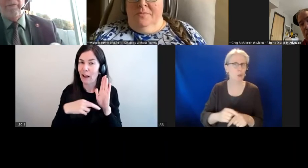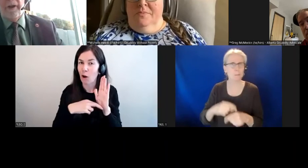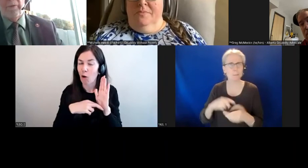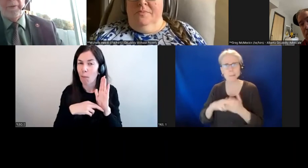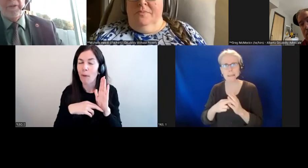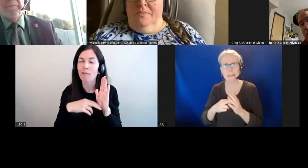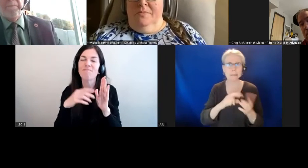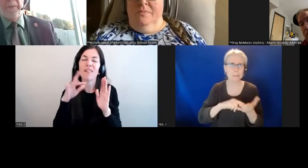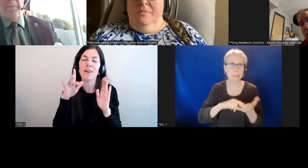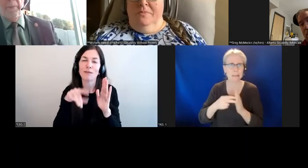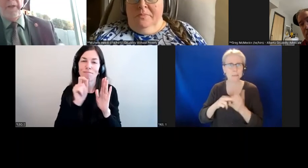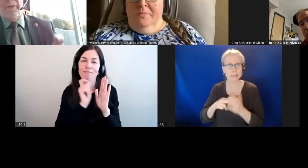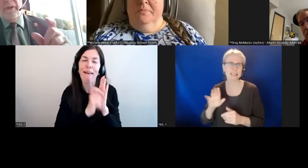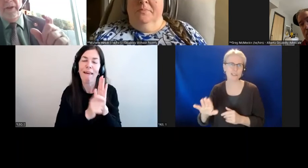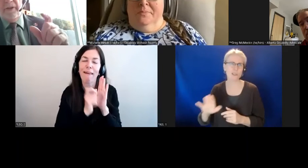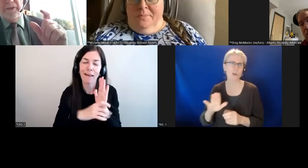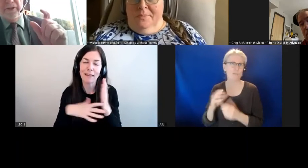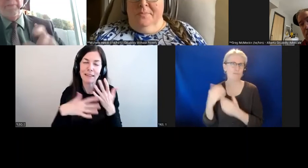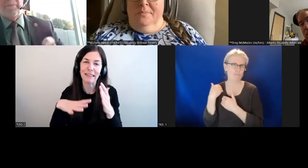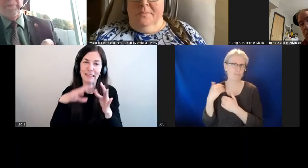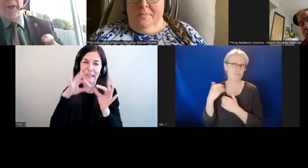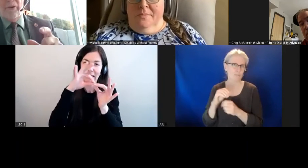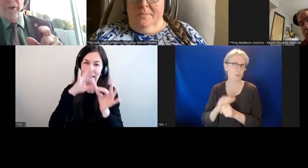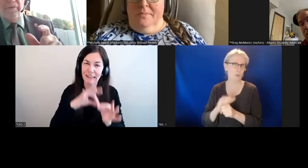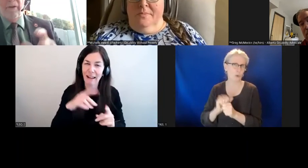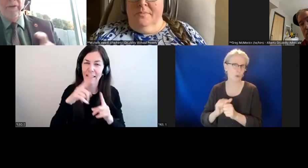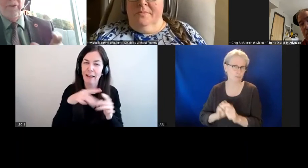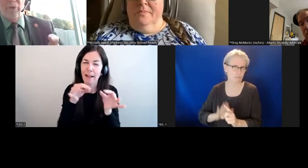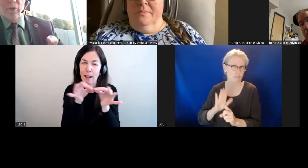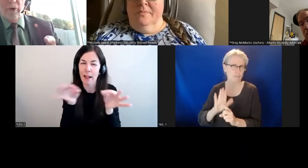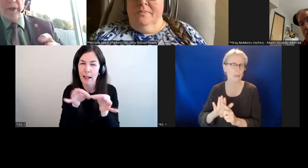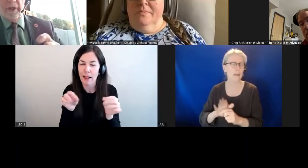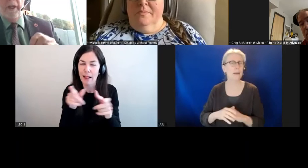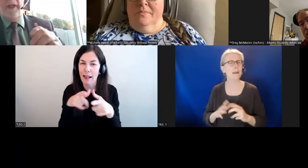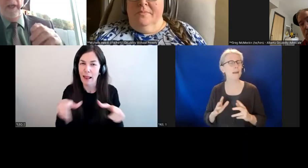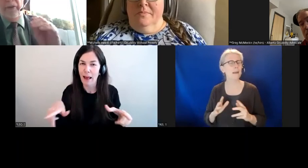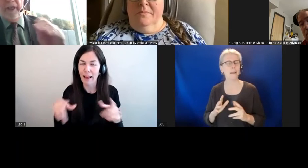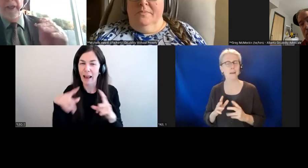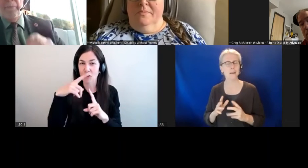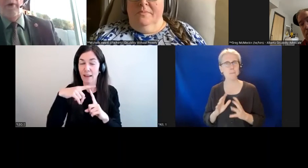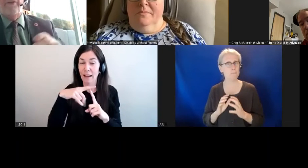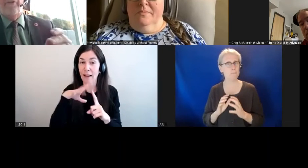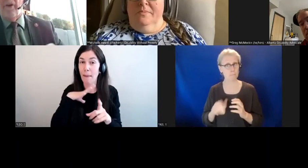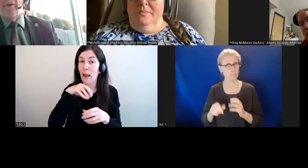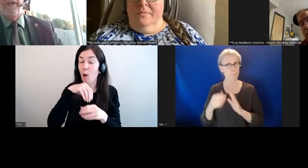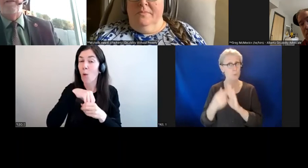LIVING FOR GOVERNMENTS. BUT THE SUBJECT MATTER OF HOW THEY SHOULD WORK AND THE KEY POINTS ARE